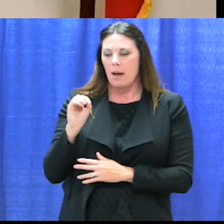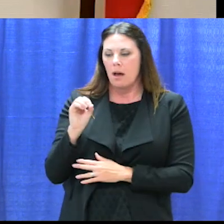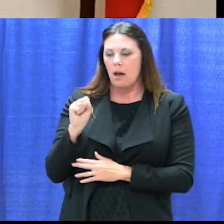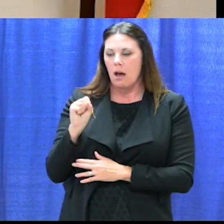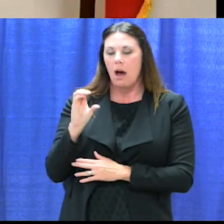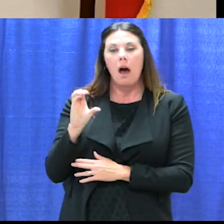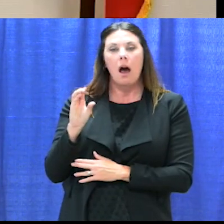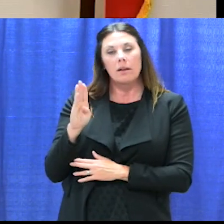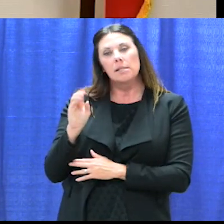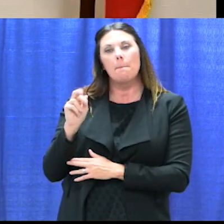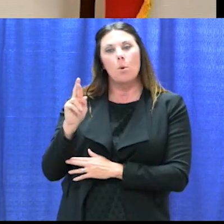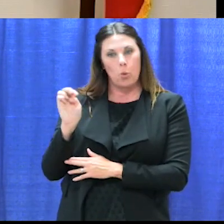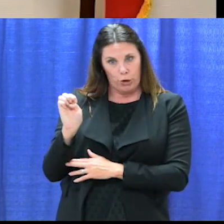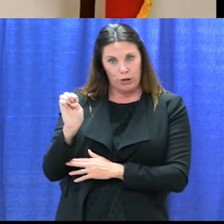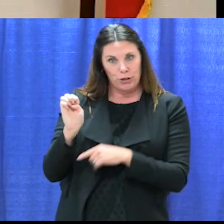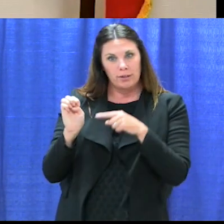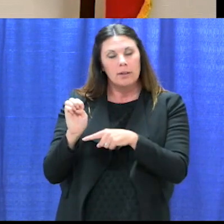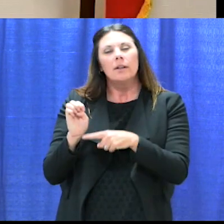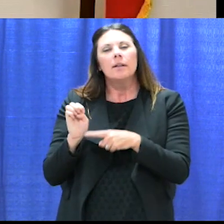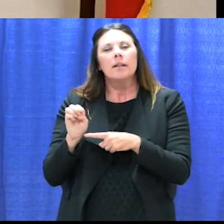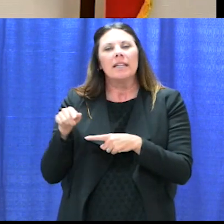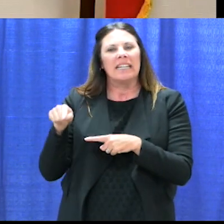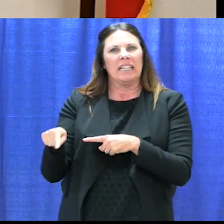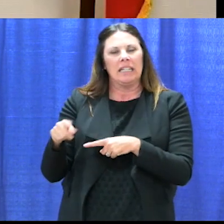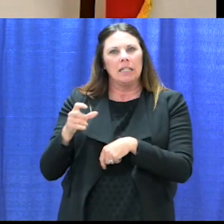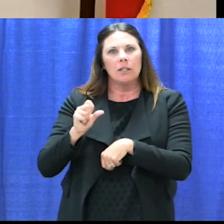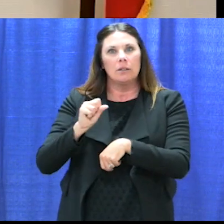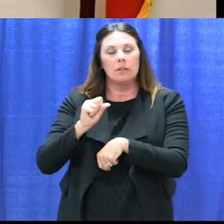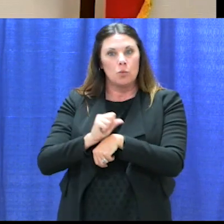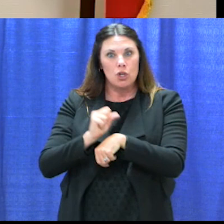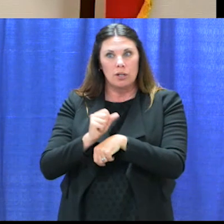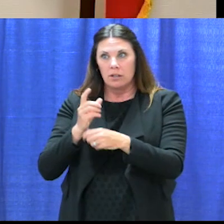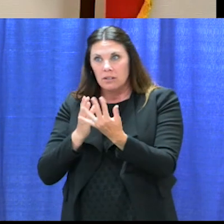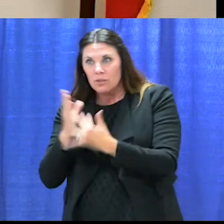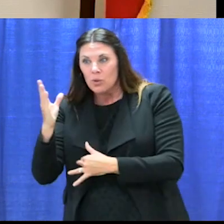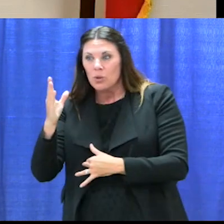Commission through the work of many in state government our legislators, our governor,